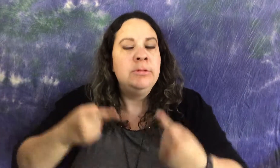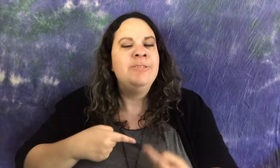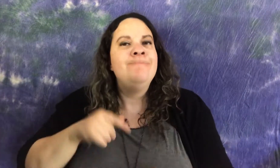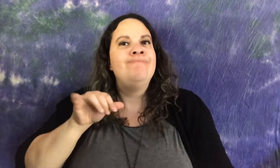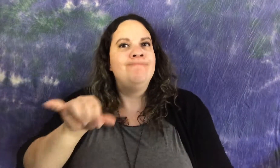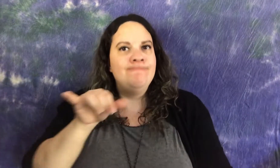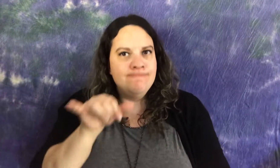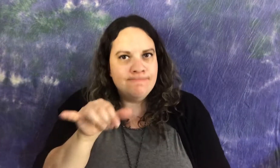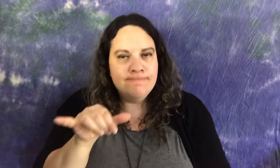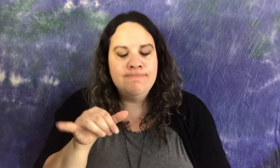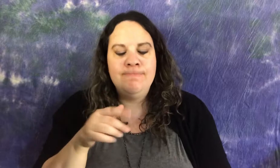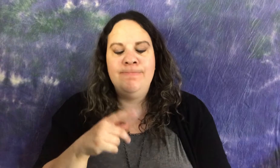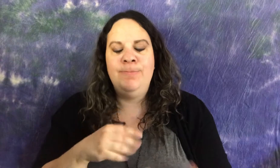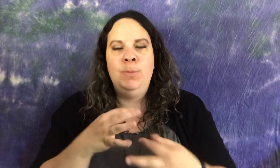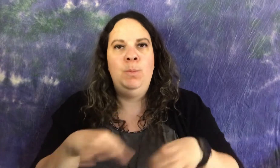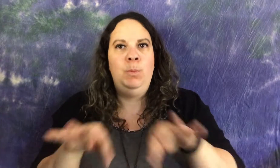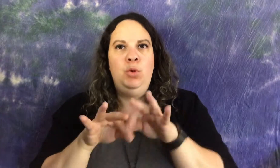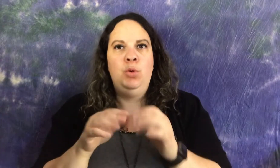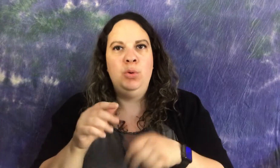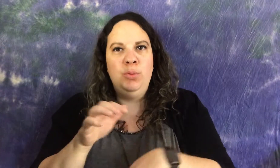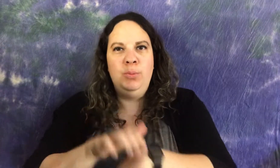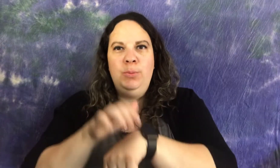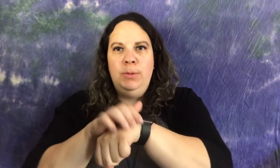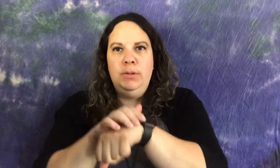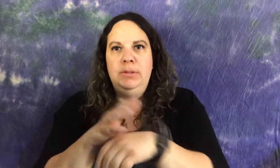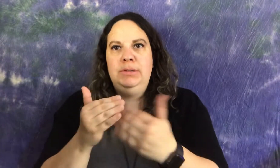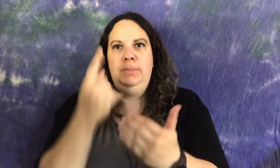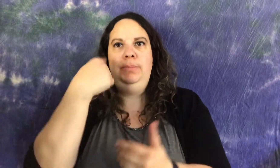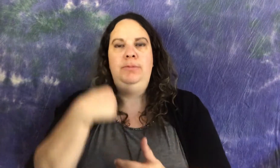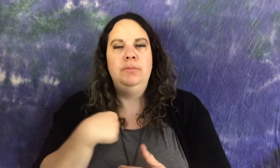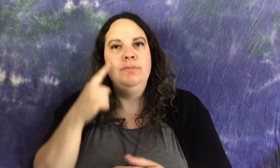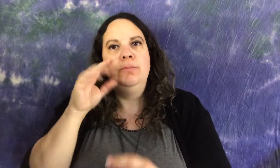and it was important for me to have English since it's easier for me to communicate